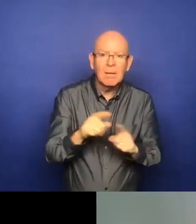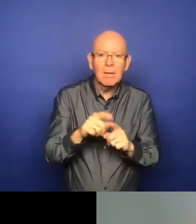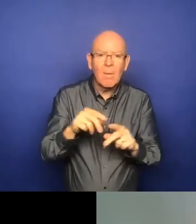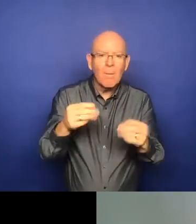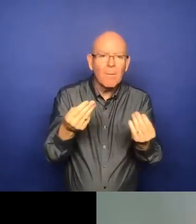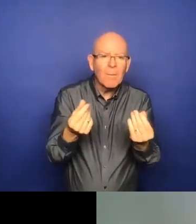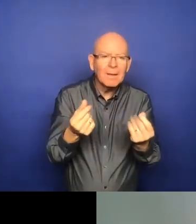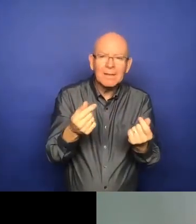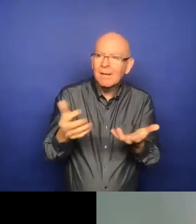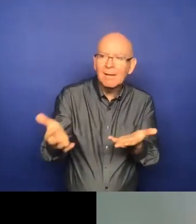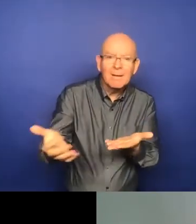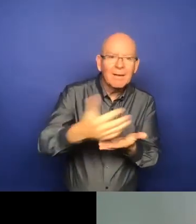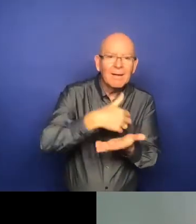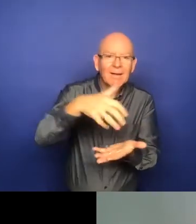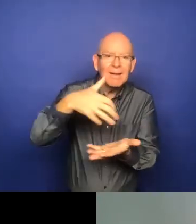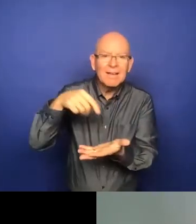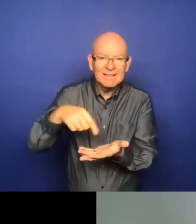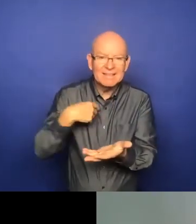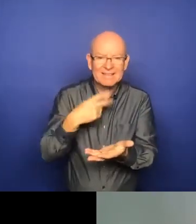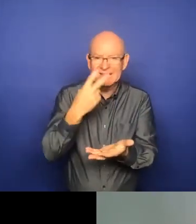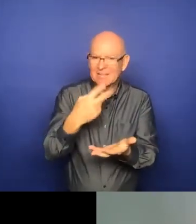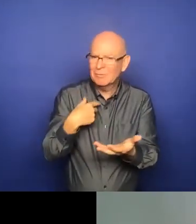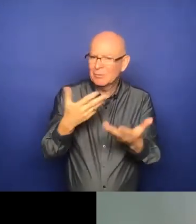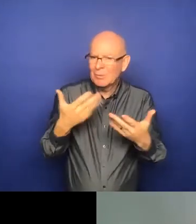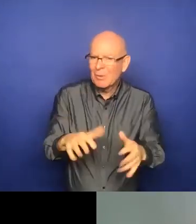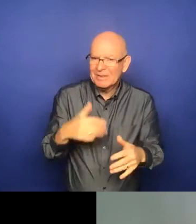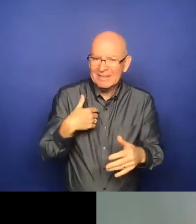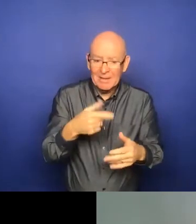the Washington group tools had been thoroughly tested, they were not